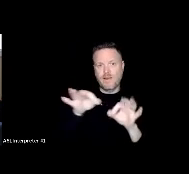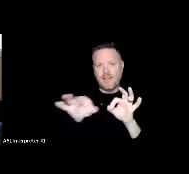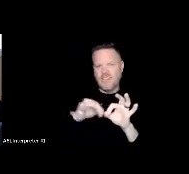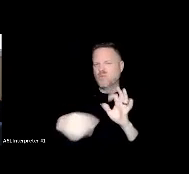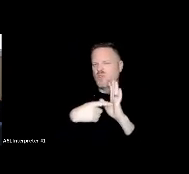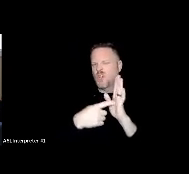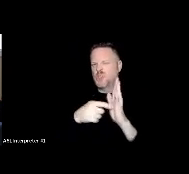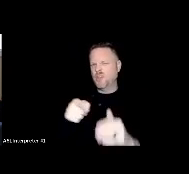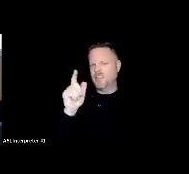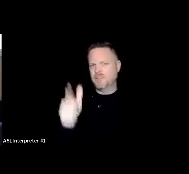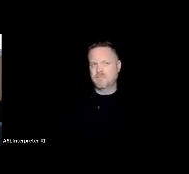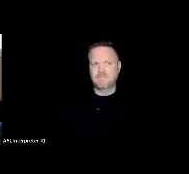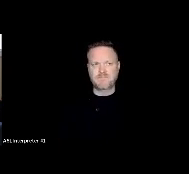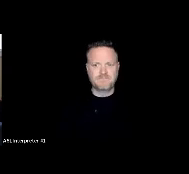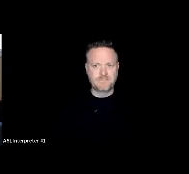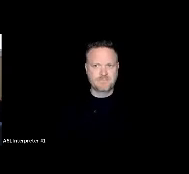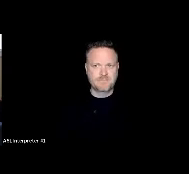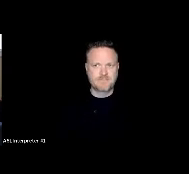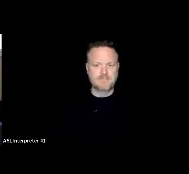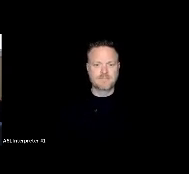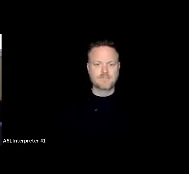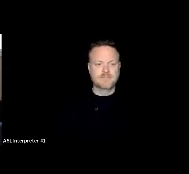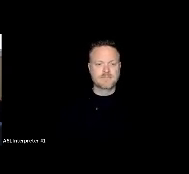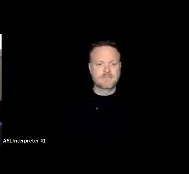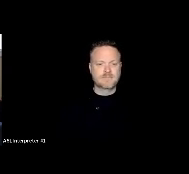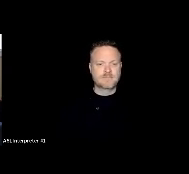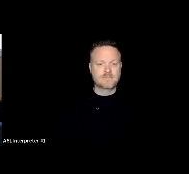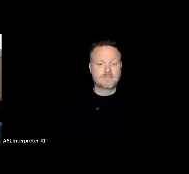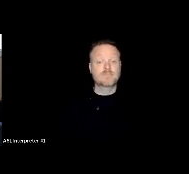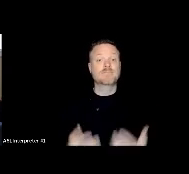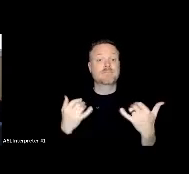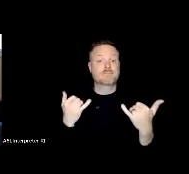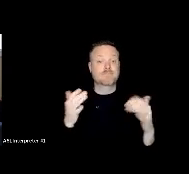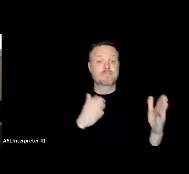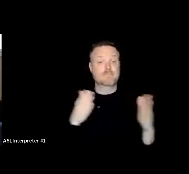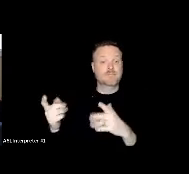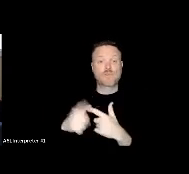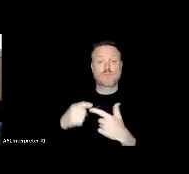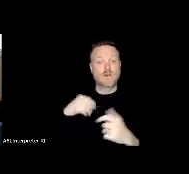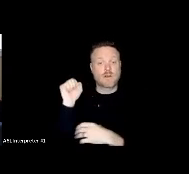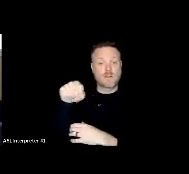Next slide. All right. Now, we're going to move on to the concussion management composition